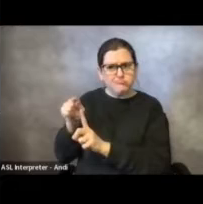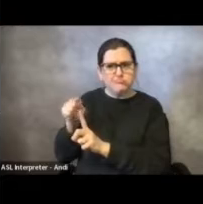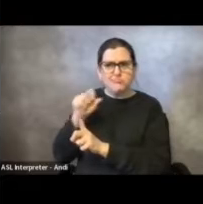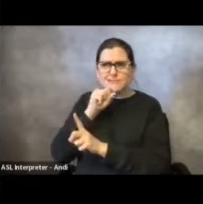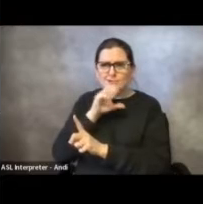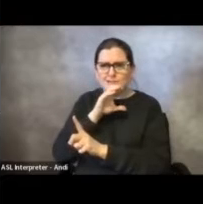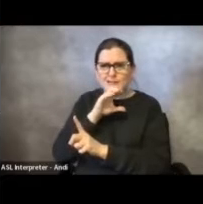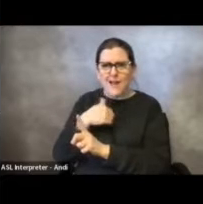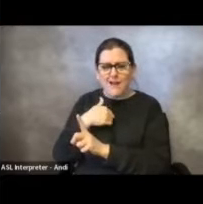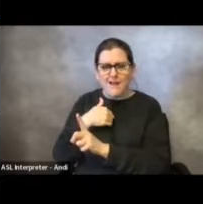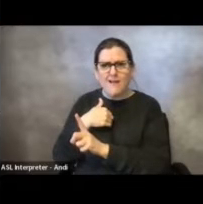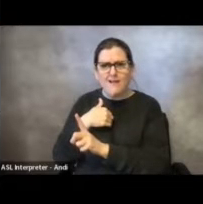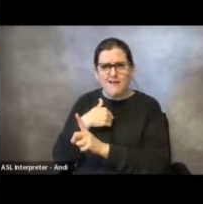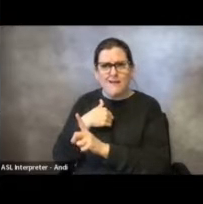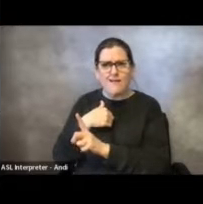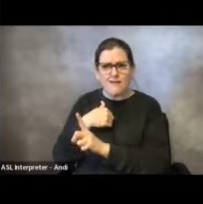adults sustaining brain